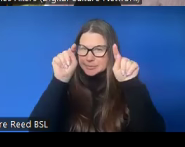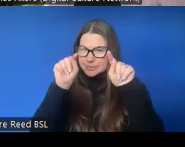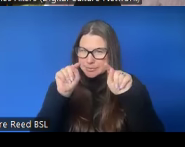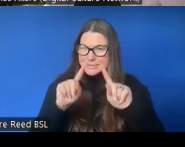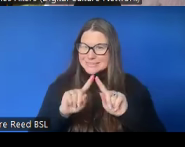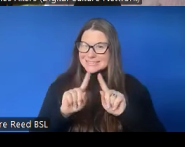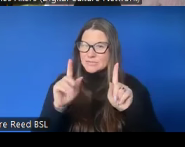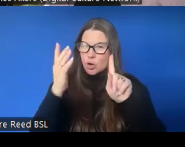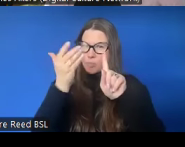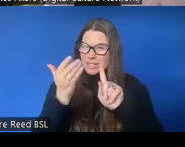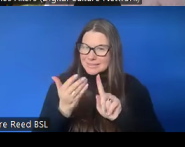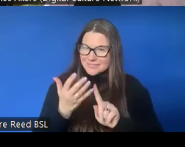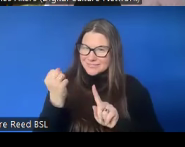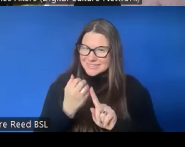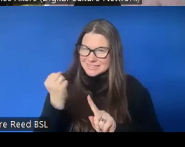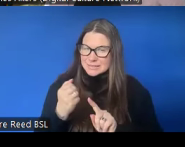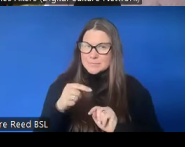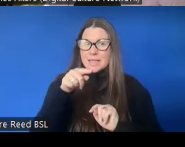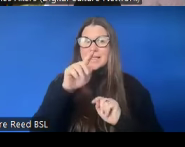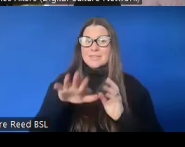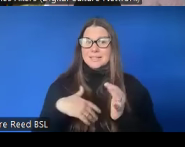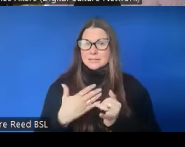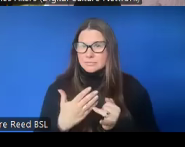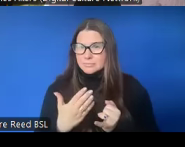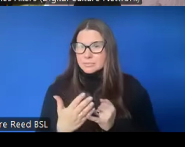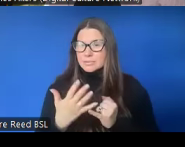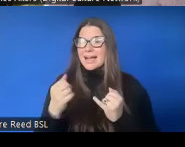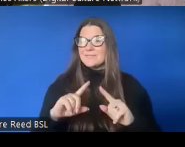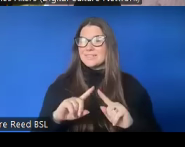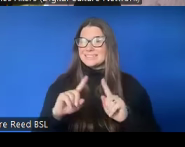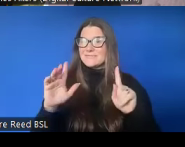Then lastly, what we can have is different targets for each of these as well. I pop these in.